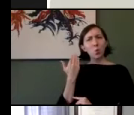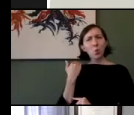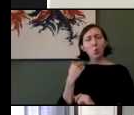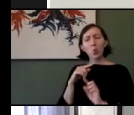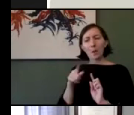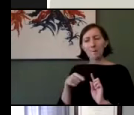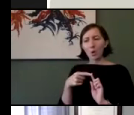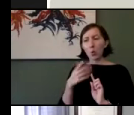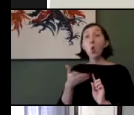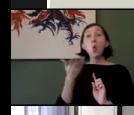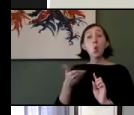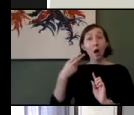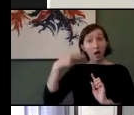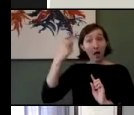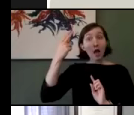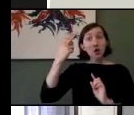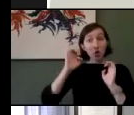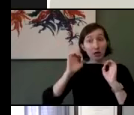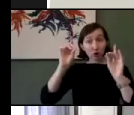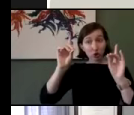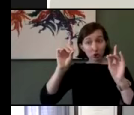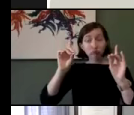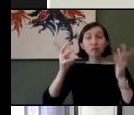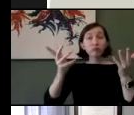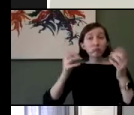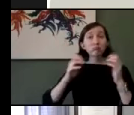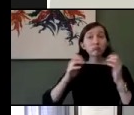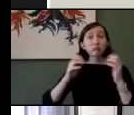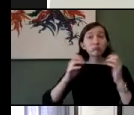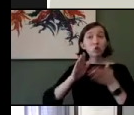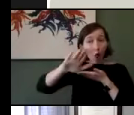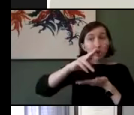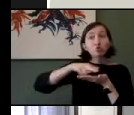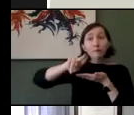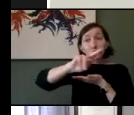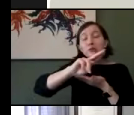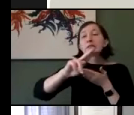colleges, universities and technical schools,